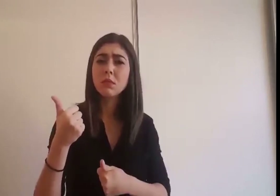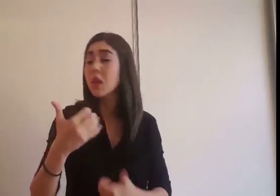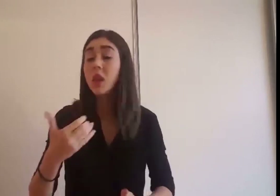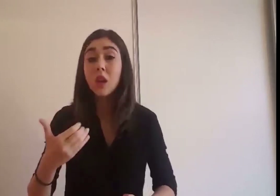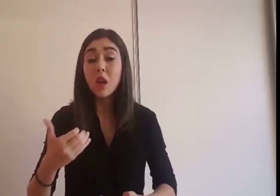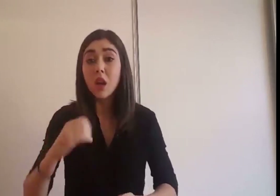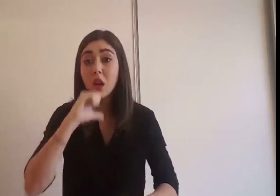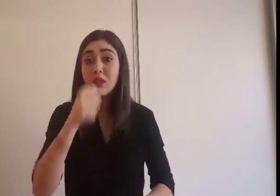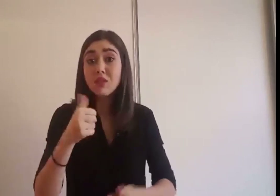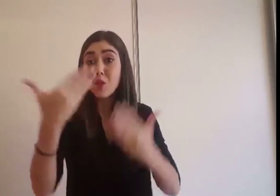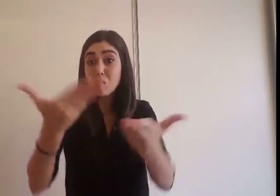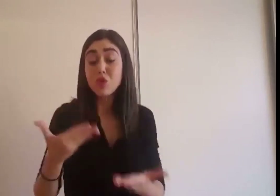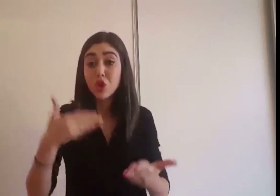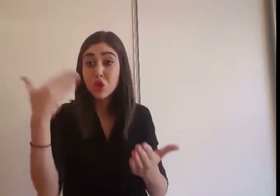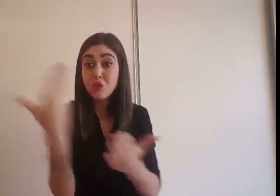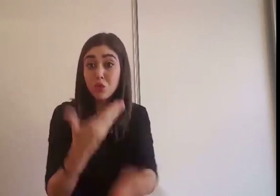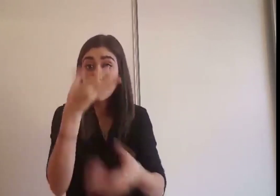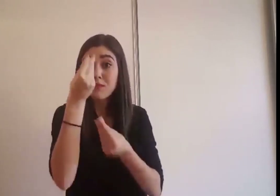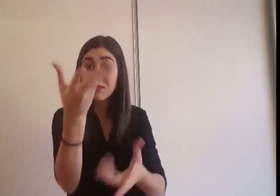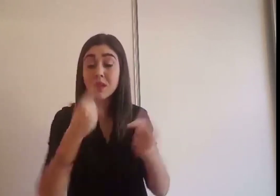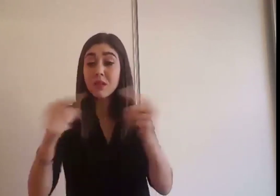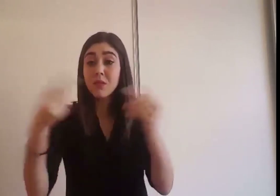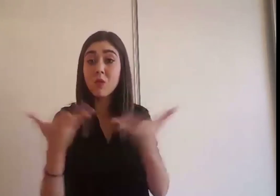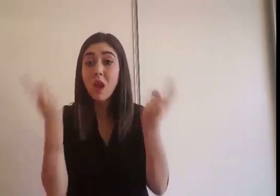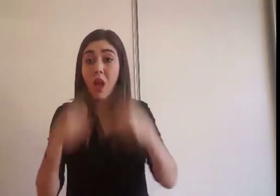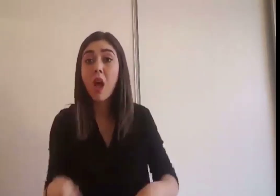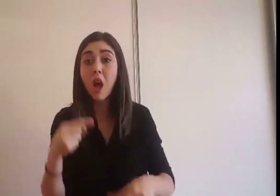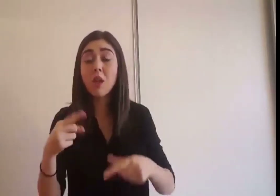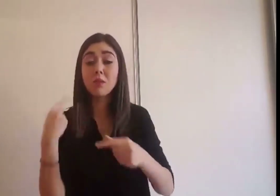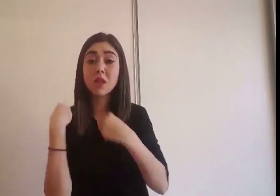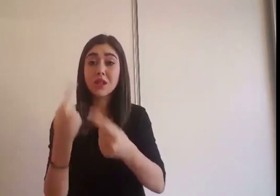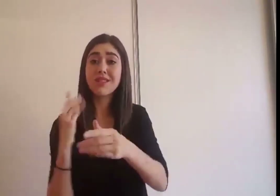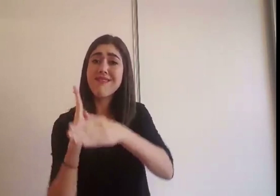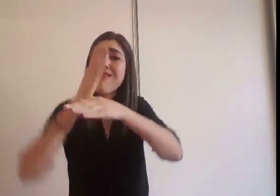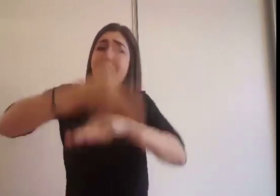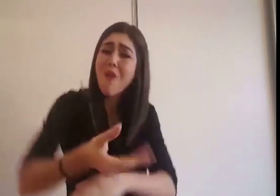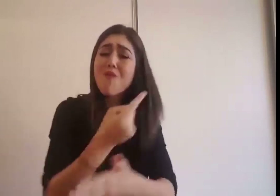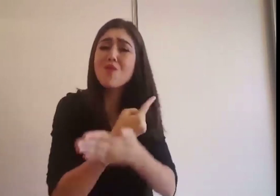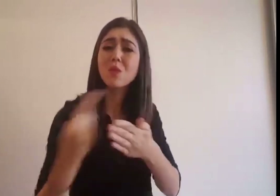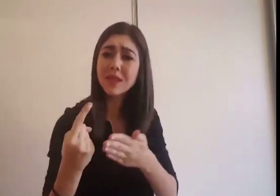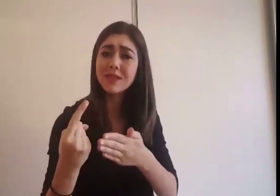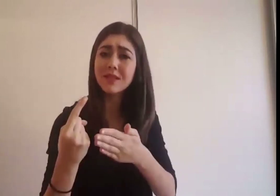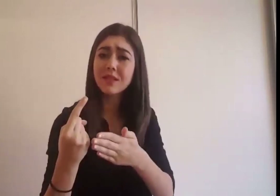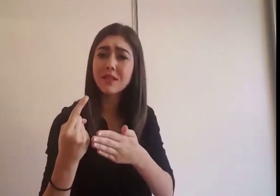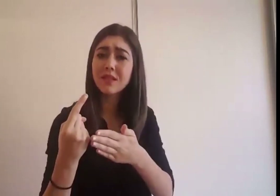For over a week after the incident, I didn’t get any calls or updates about that night or what happened to me.